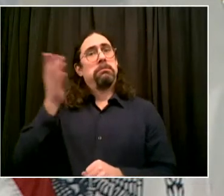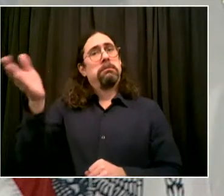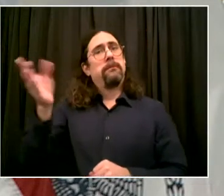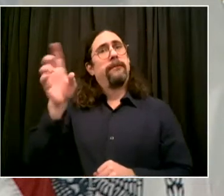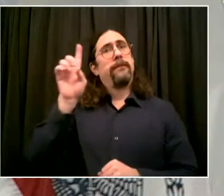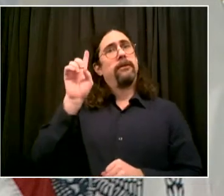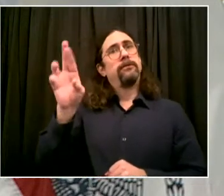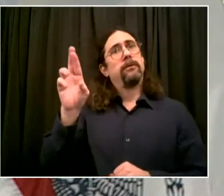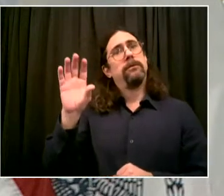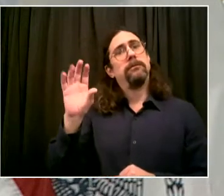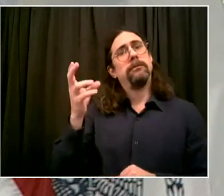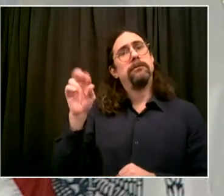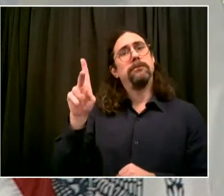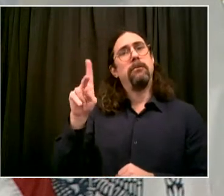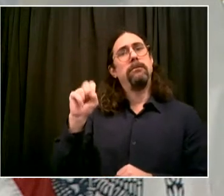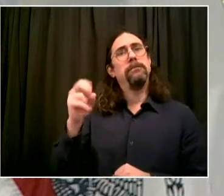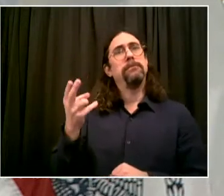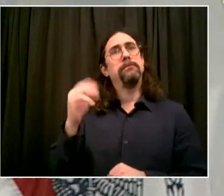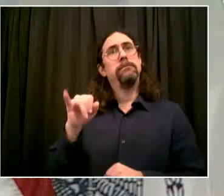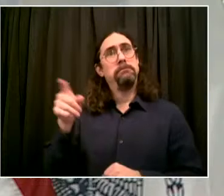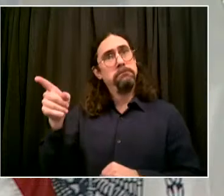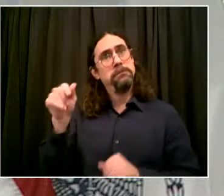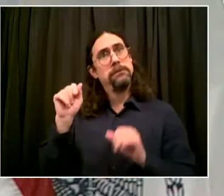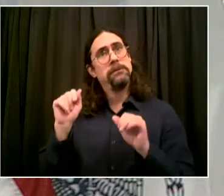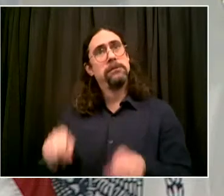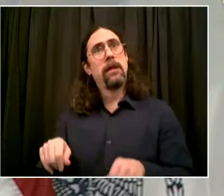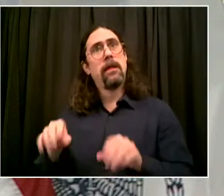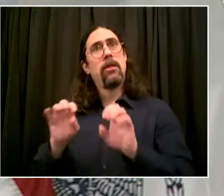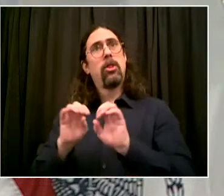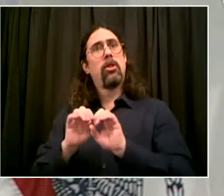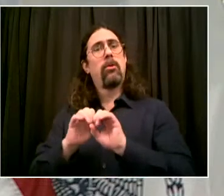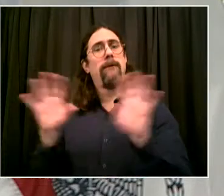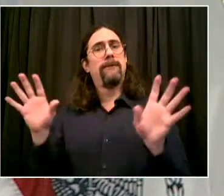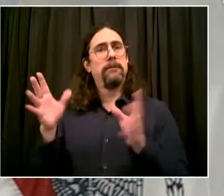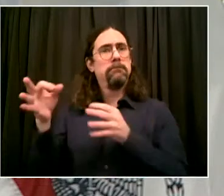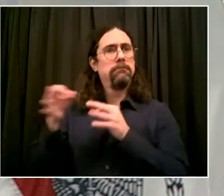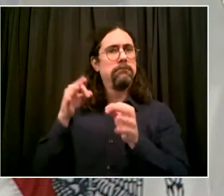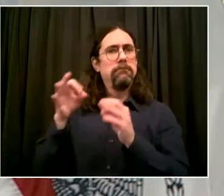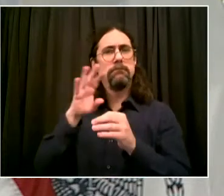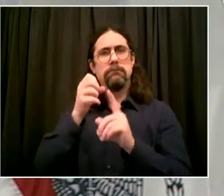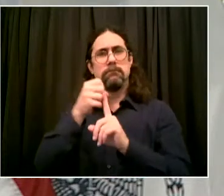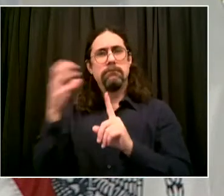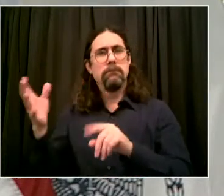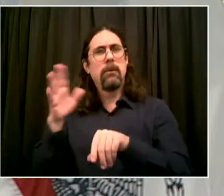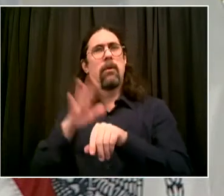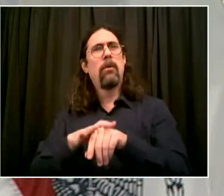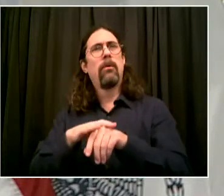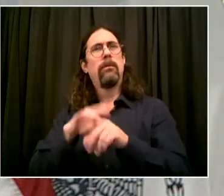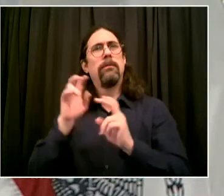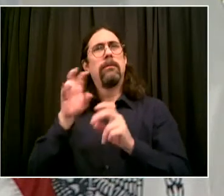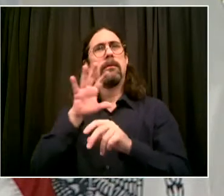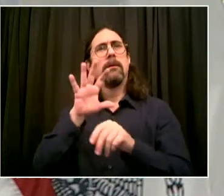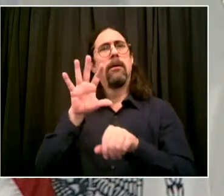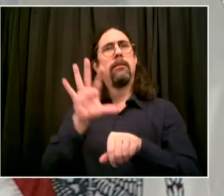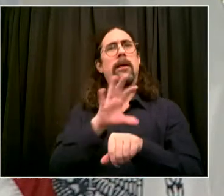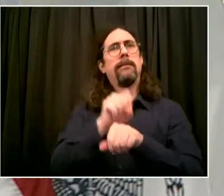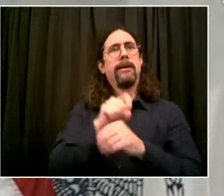AND THAT'S APPROPRIATE.